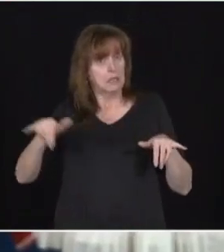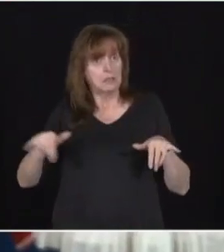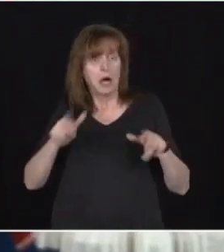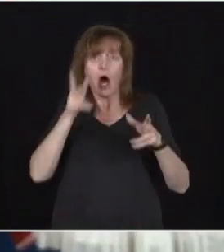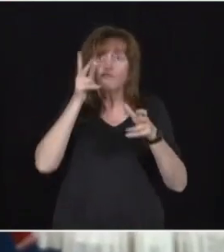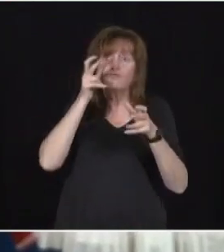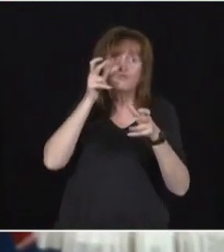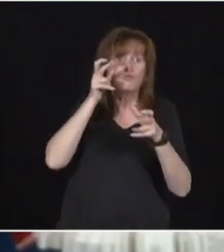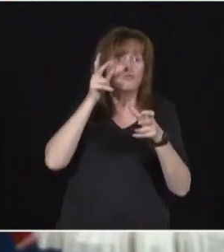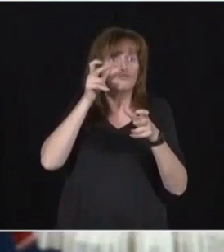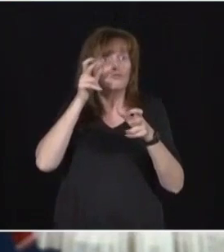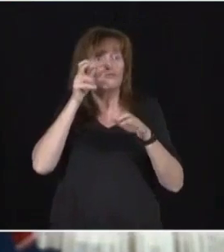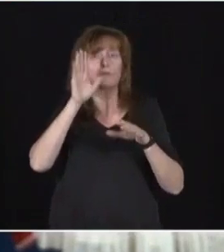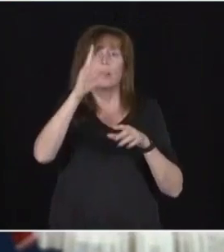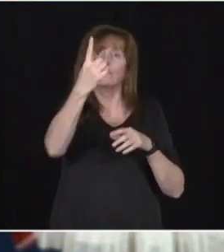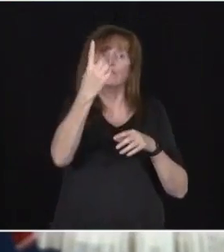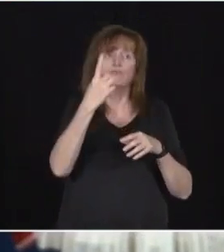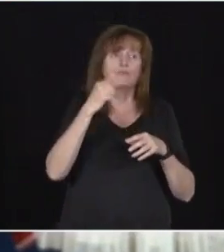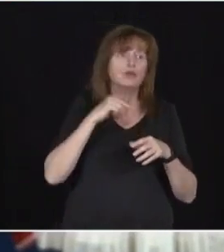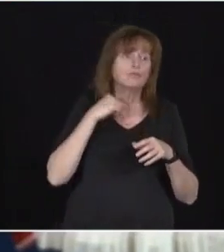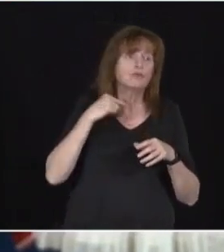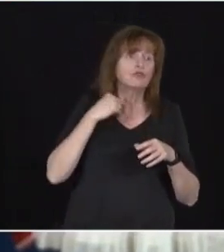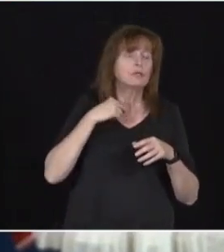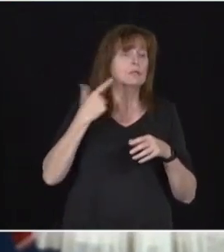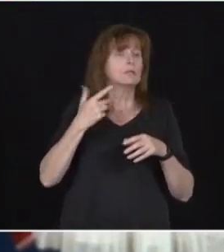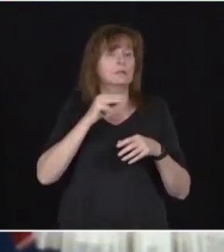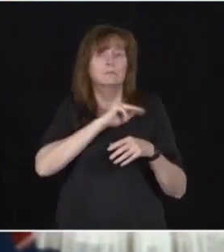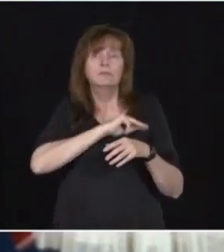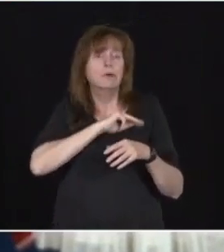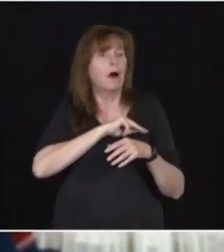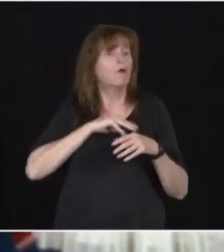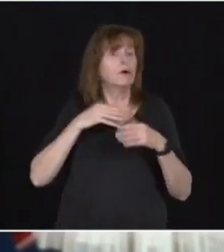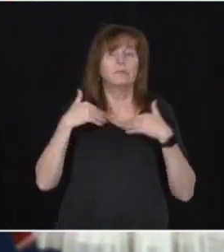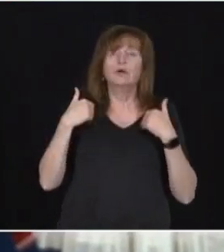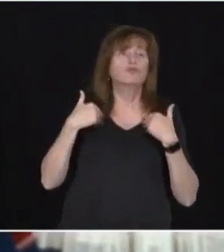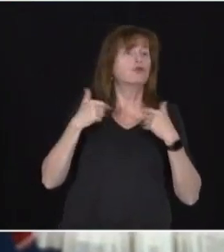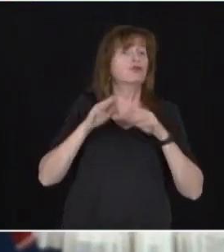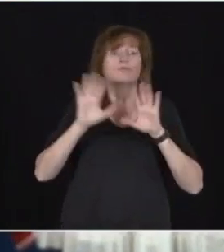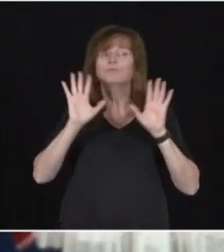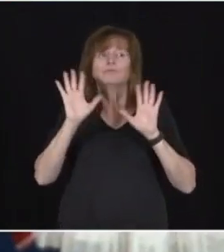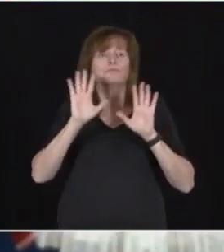are distanced. If there pastor, priest. Whatever religion it is once to get out there,